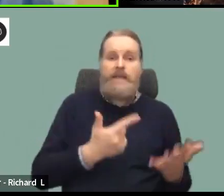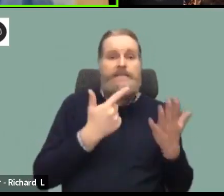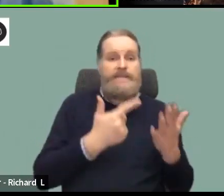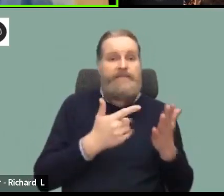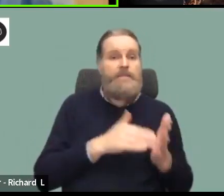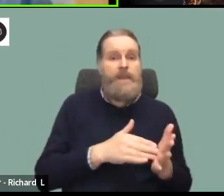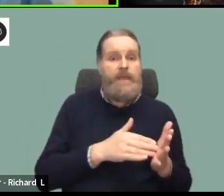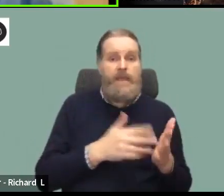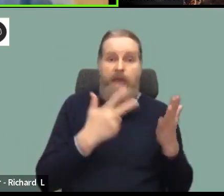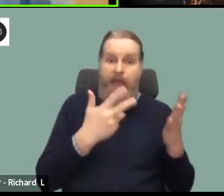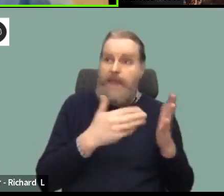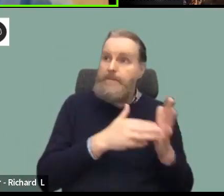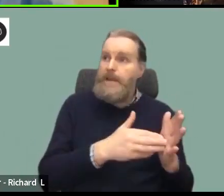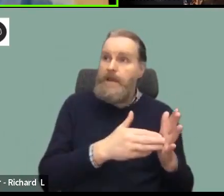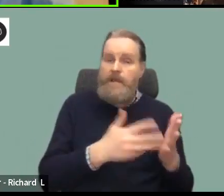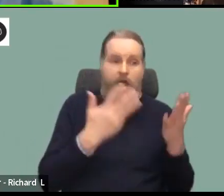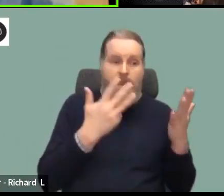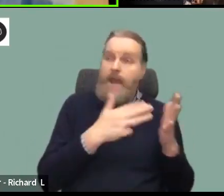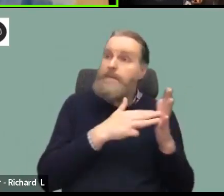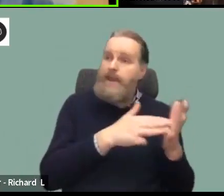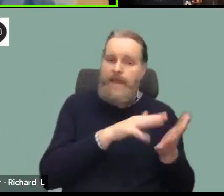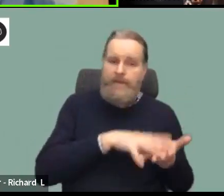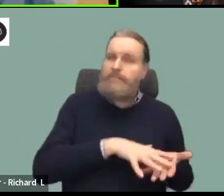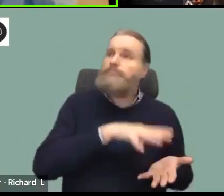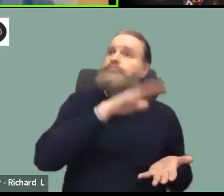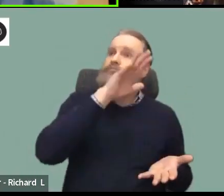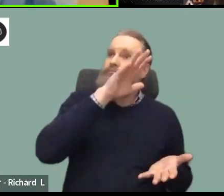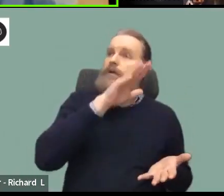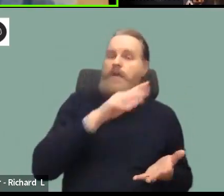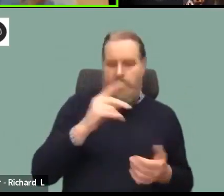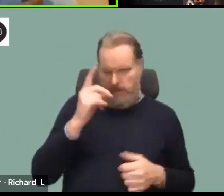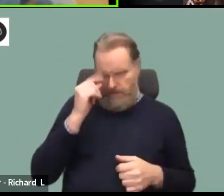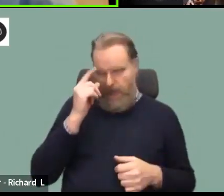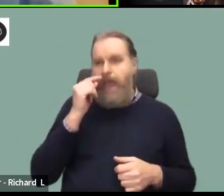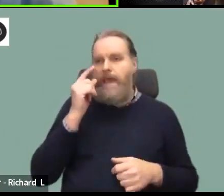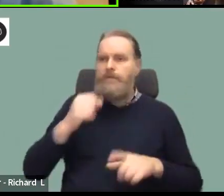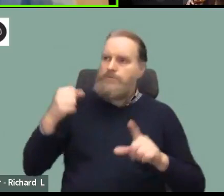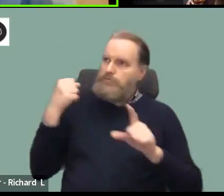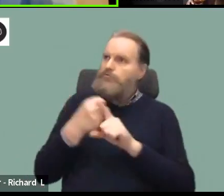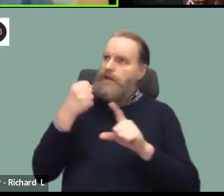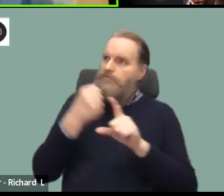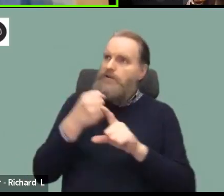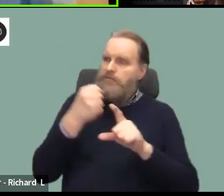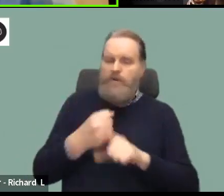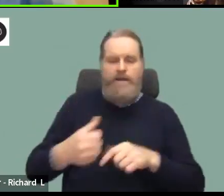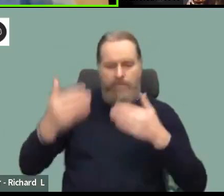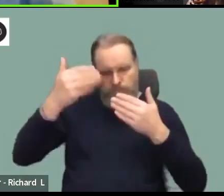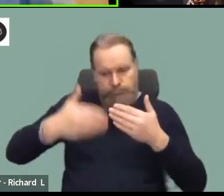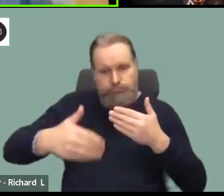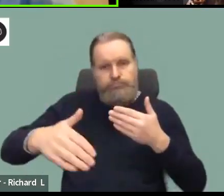or eight or 9 million pounds or 9 million pounds, that we 9 million pounds, that we probably want to show them. we have we have got to run we have got to run this type of targeted action for the entire